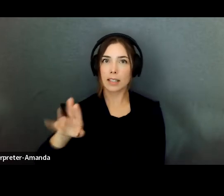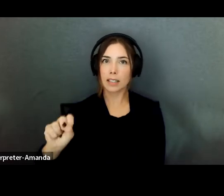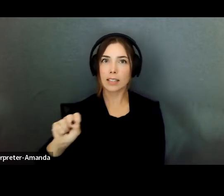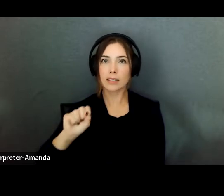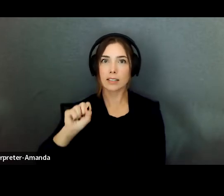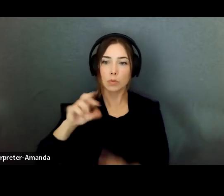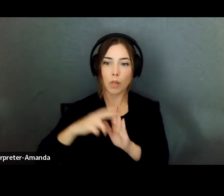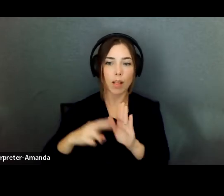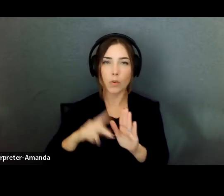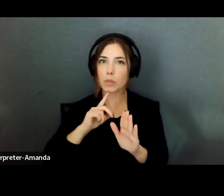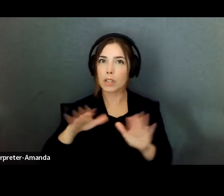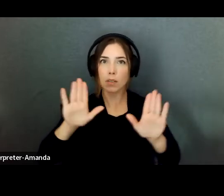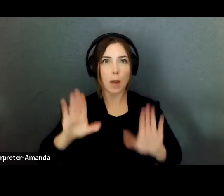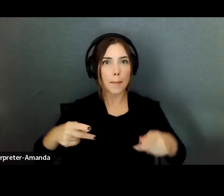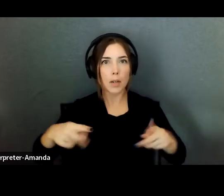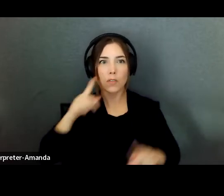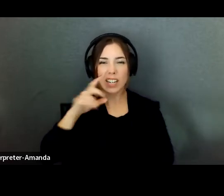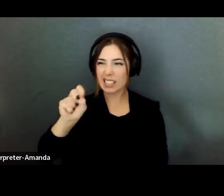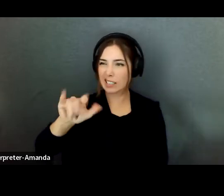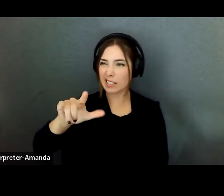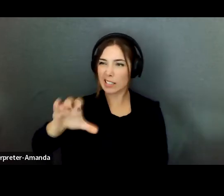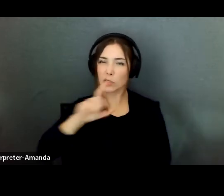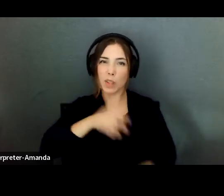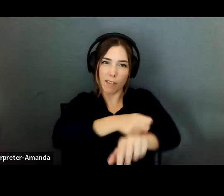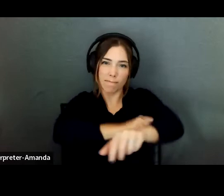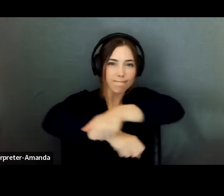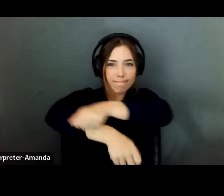for SILCKs to really dig into their duties and exercise their thortd.